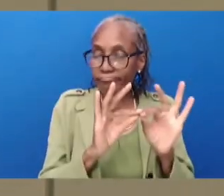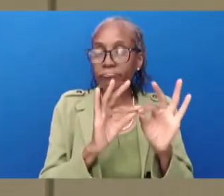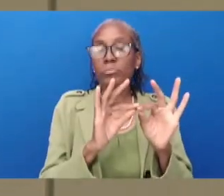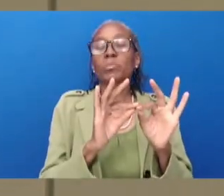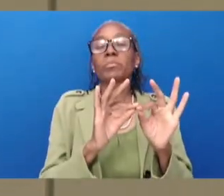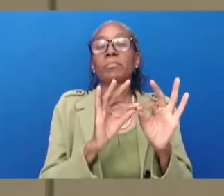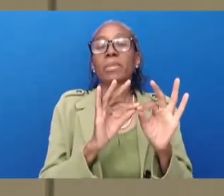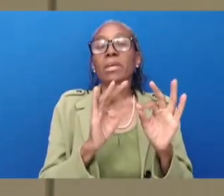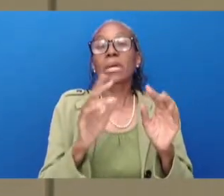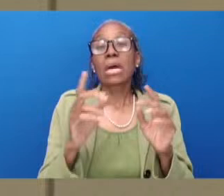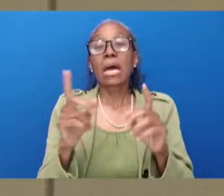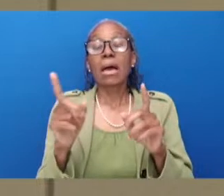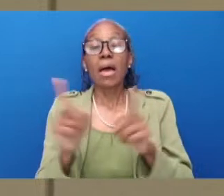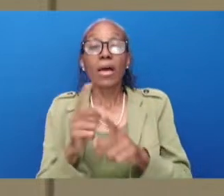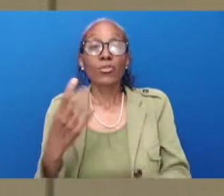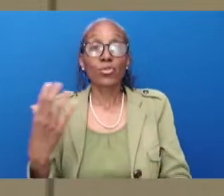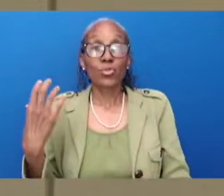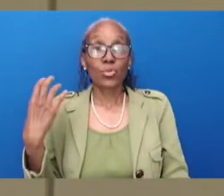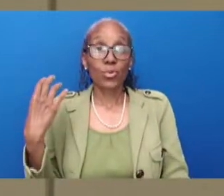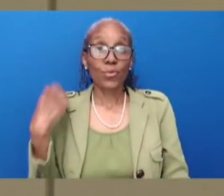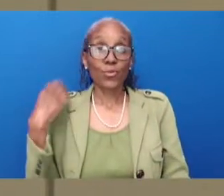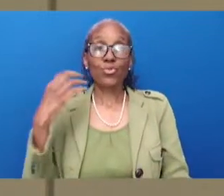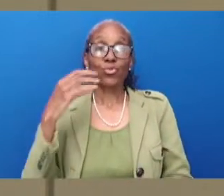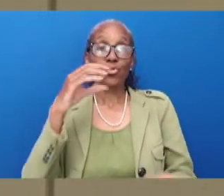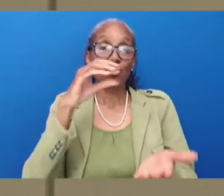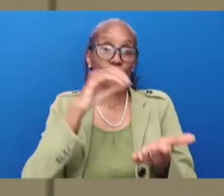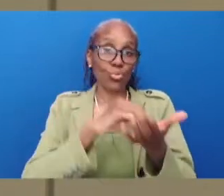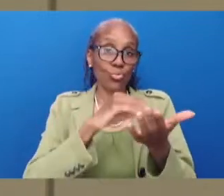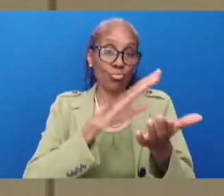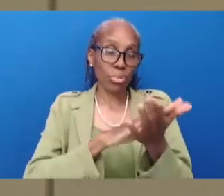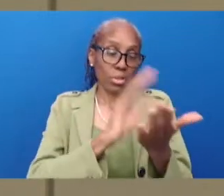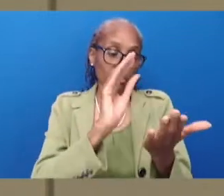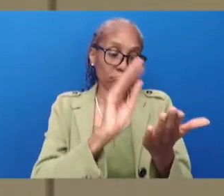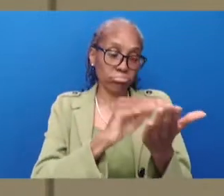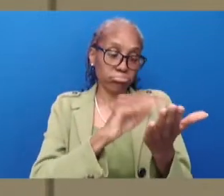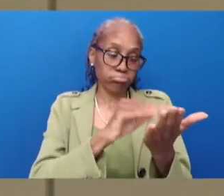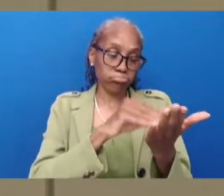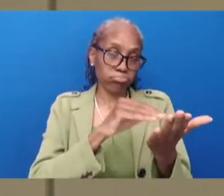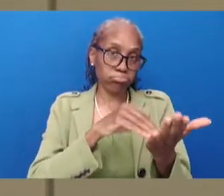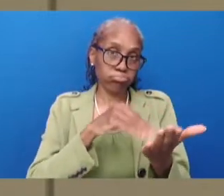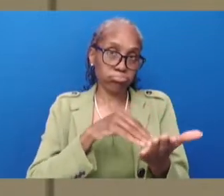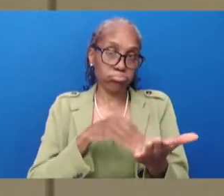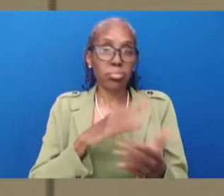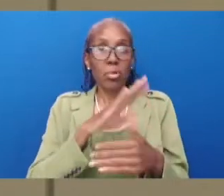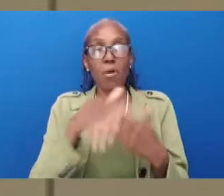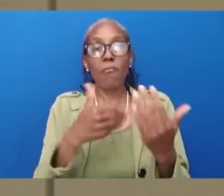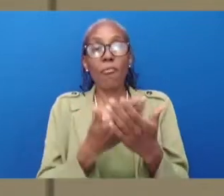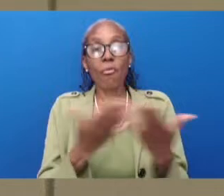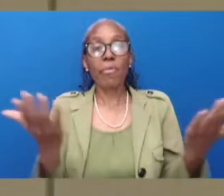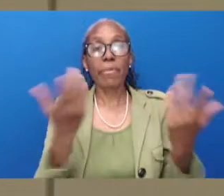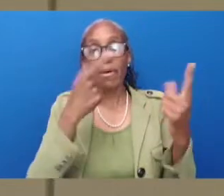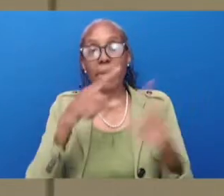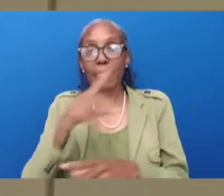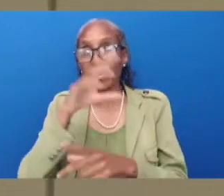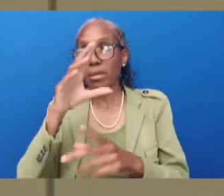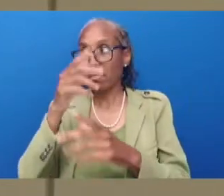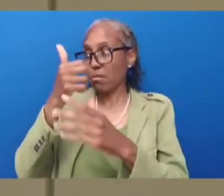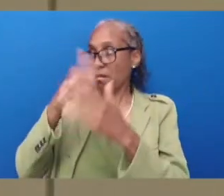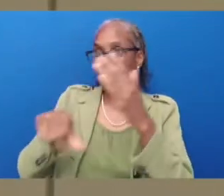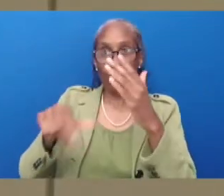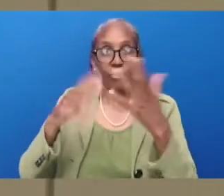LOCAL GOVERNMENT CONTINUES TO BE